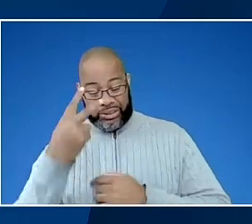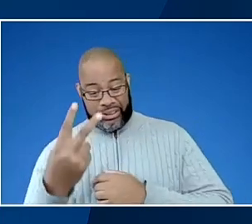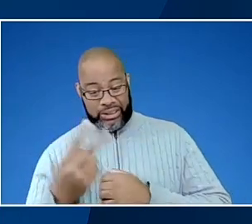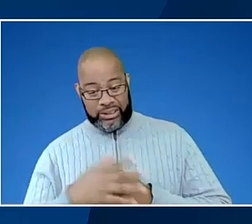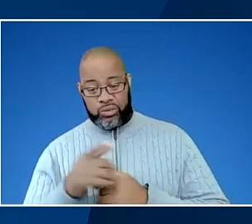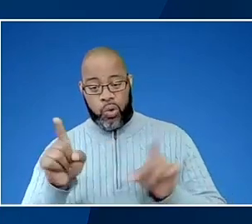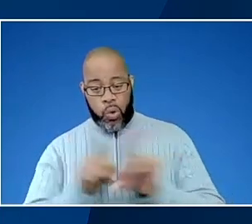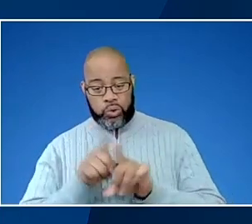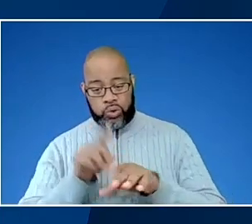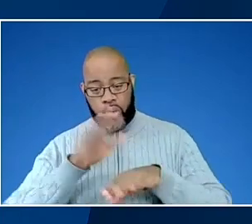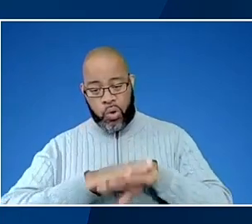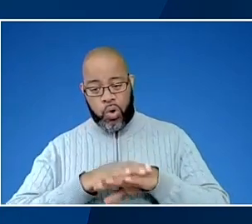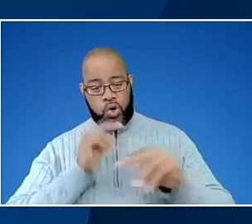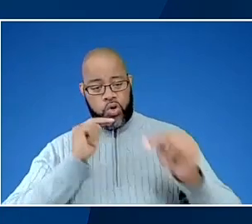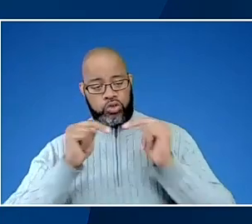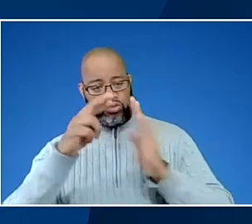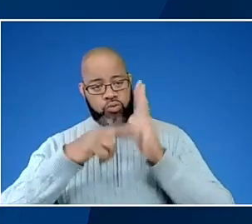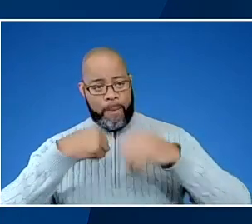the negotiated rulemaking website as well.